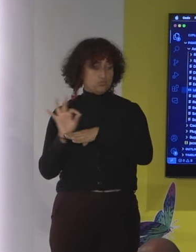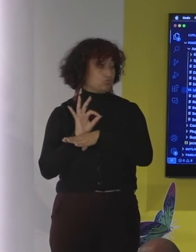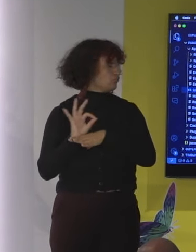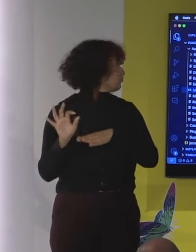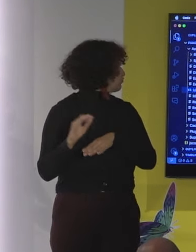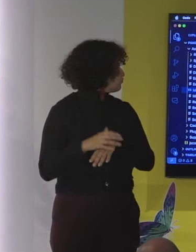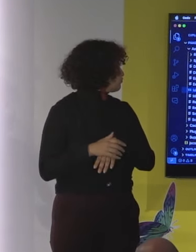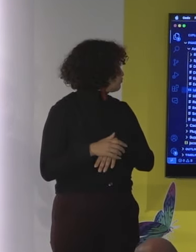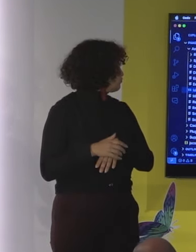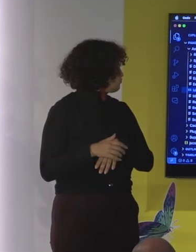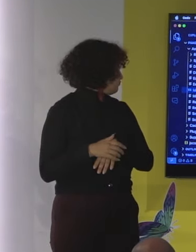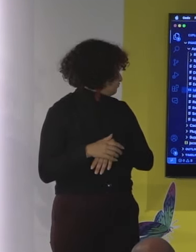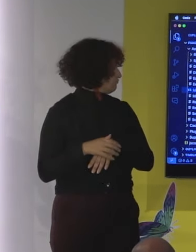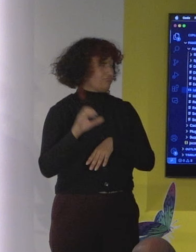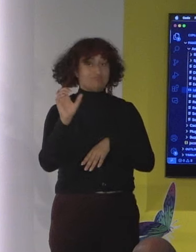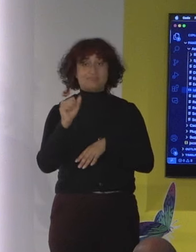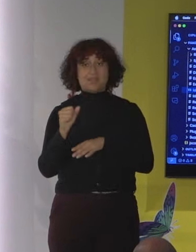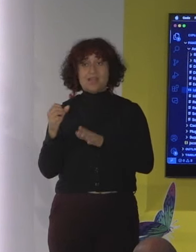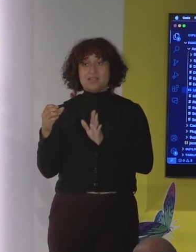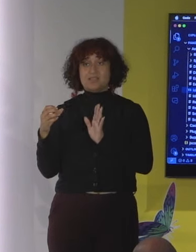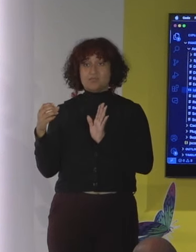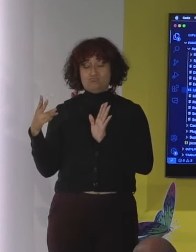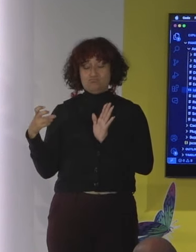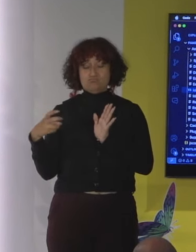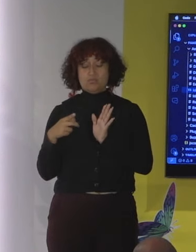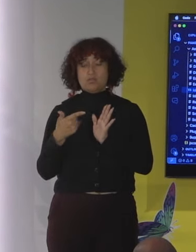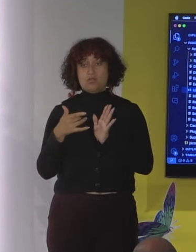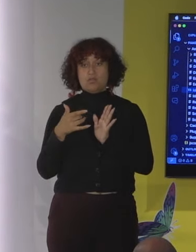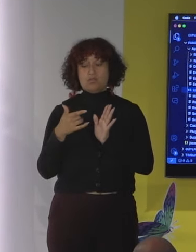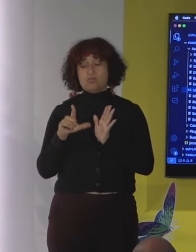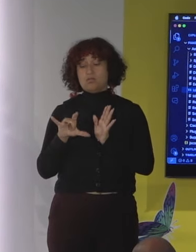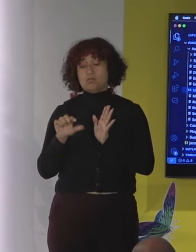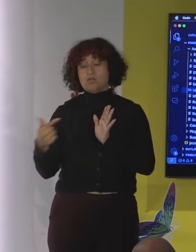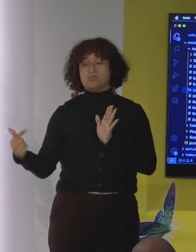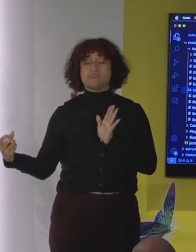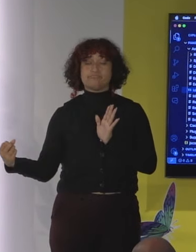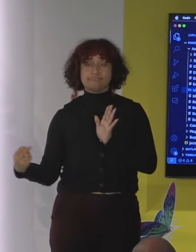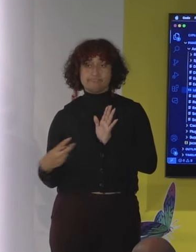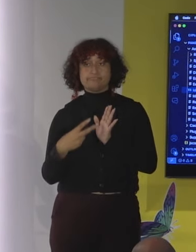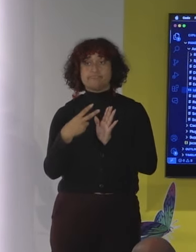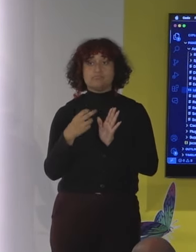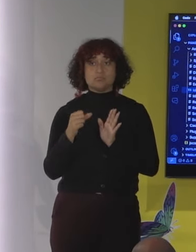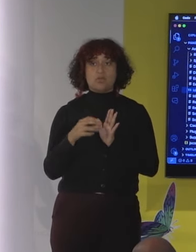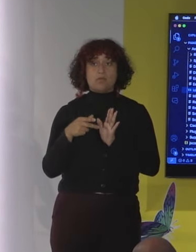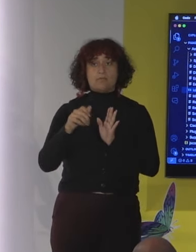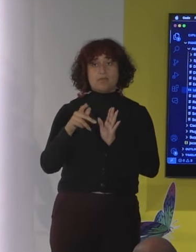And yeah, let's print a log here. So, panda button trigger end.